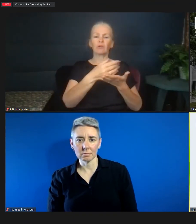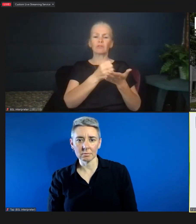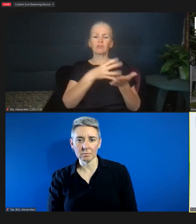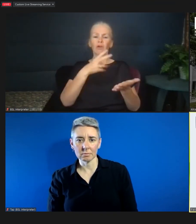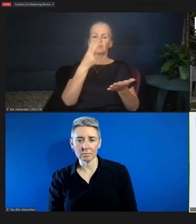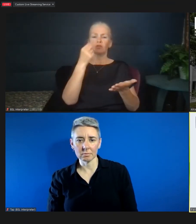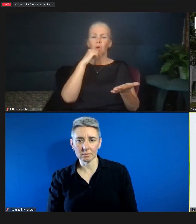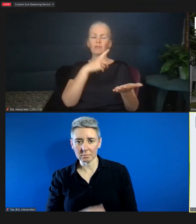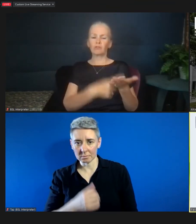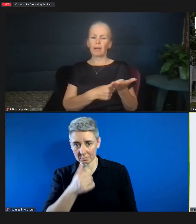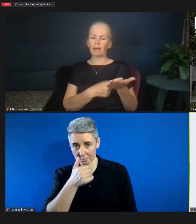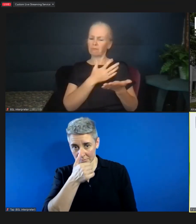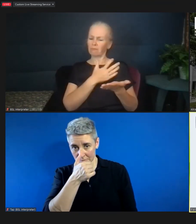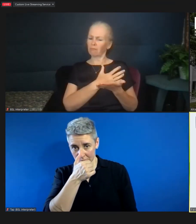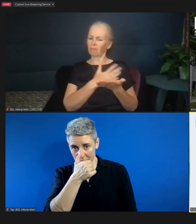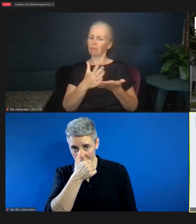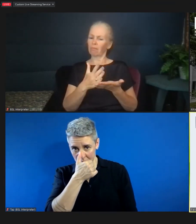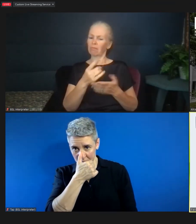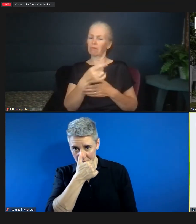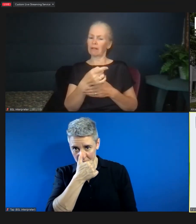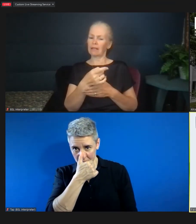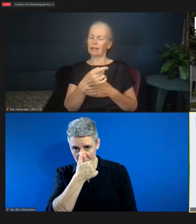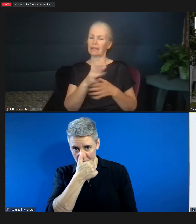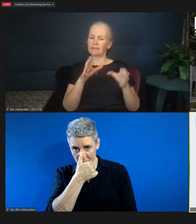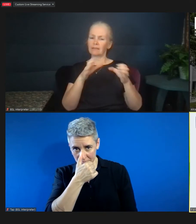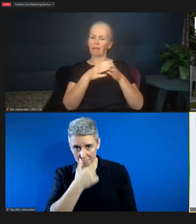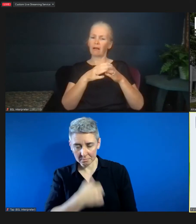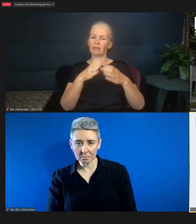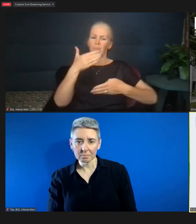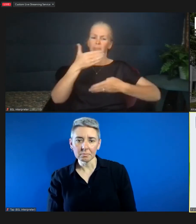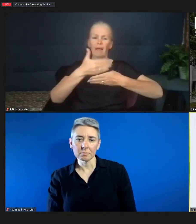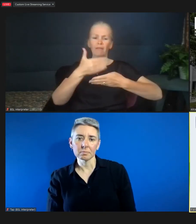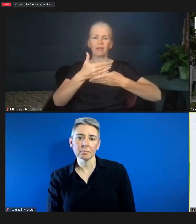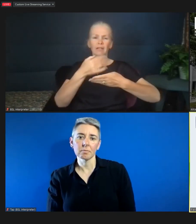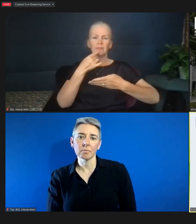clearly identified class barrier to accessing their most critical support for a disabled